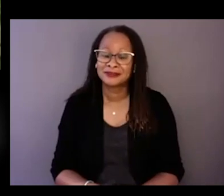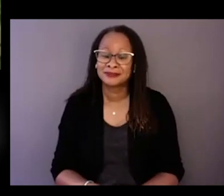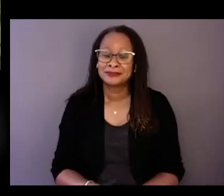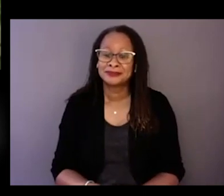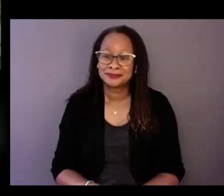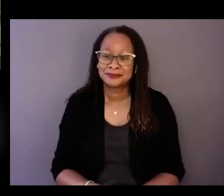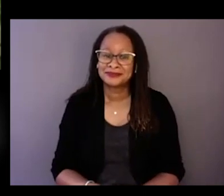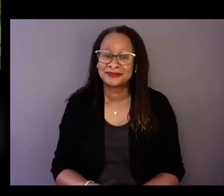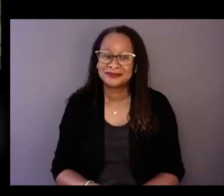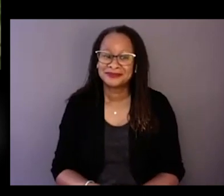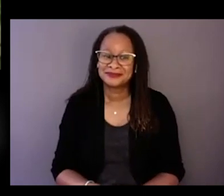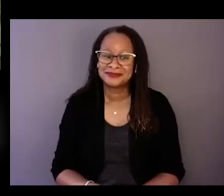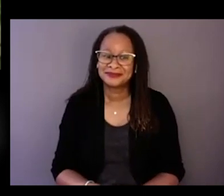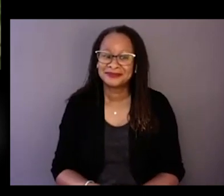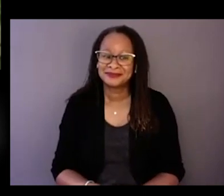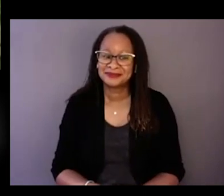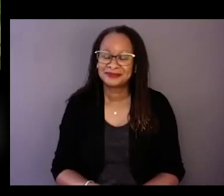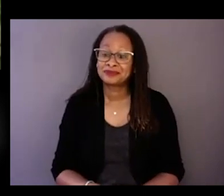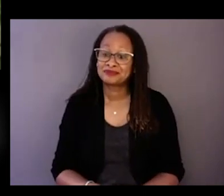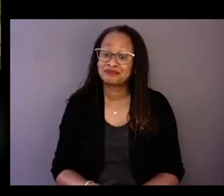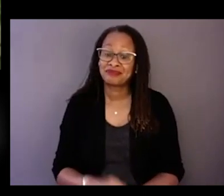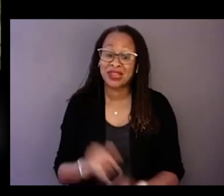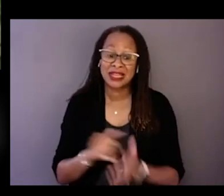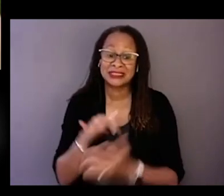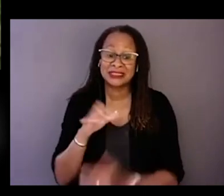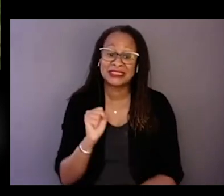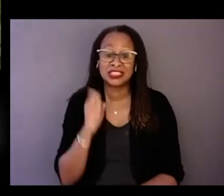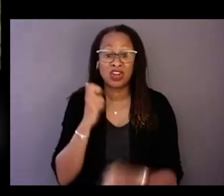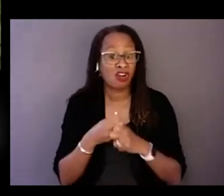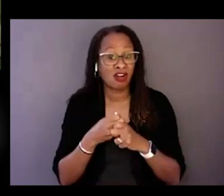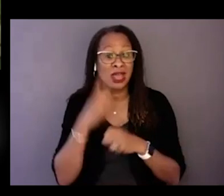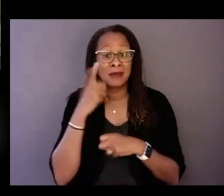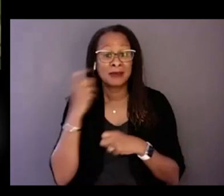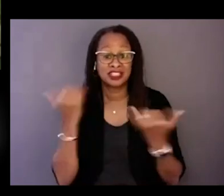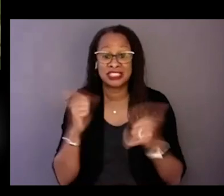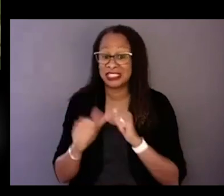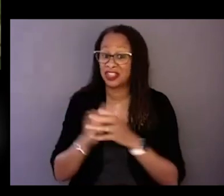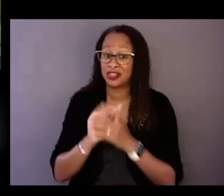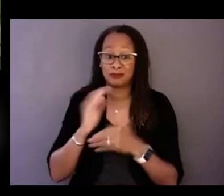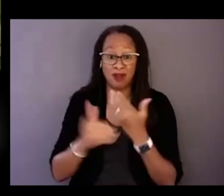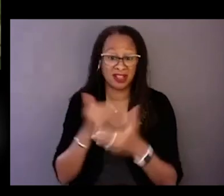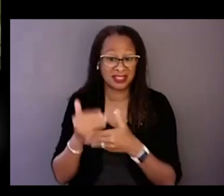Yeah, it is. It's hard because she's in this conservatorship still and there's still such a tight circle around her